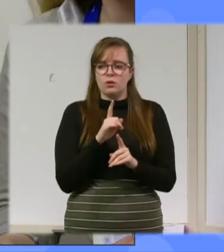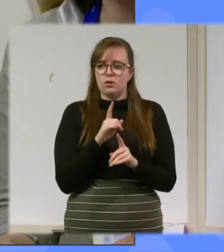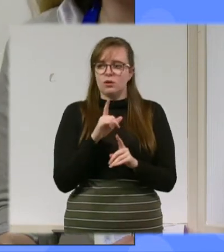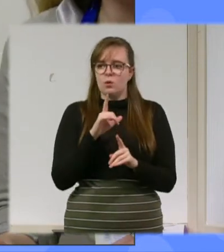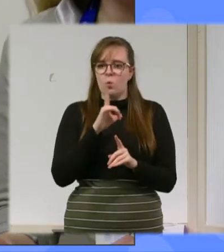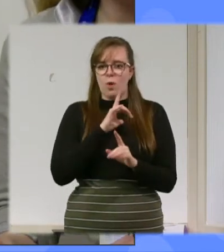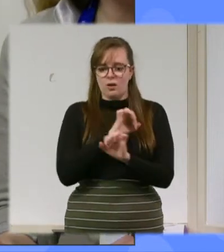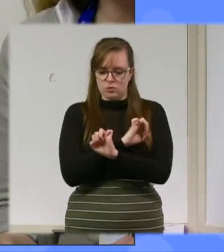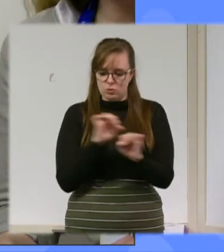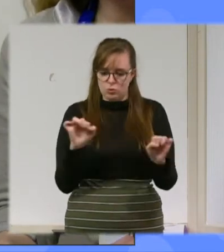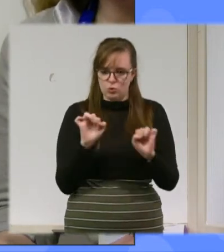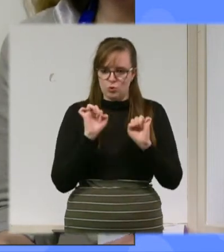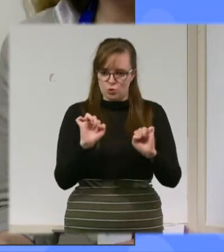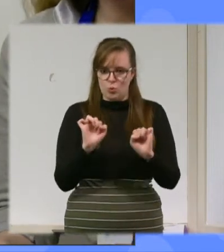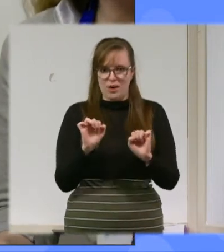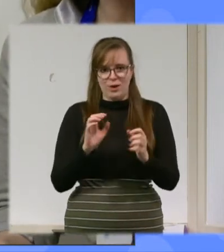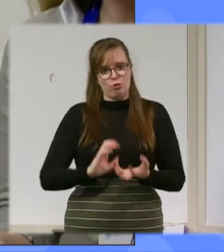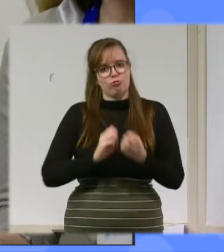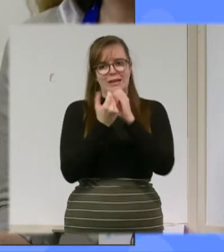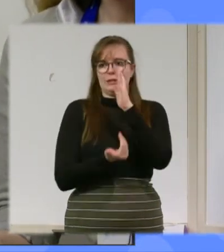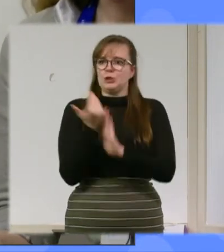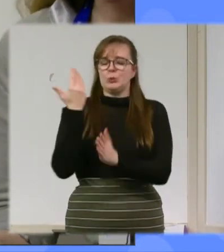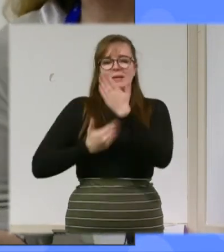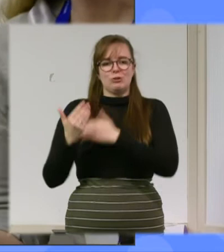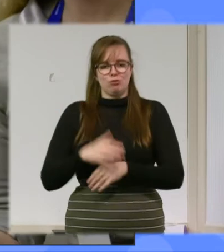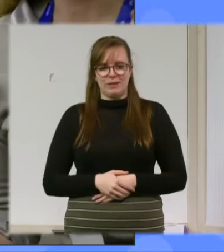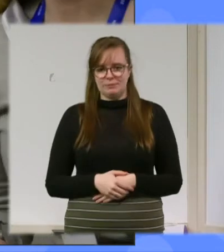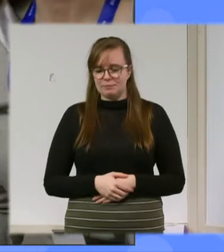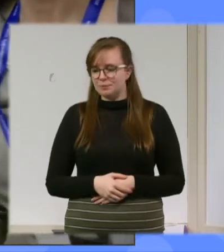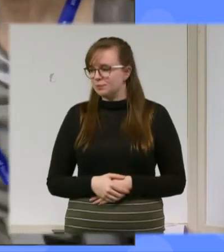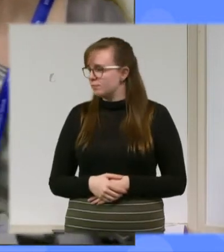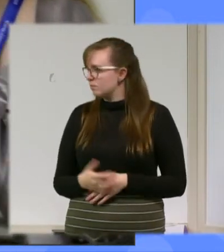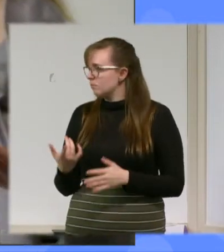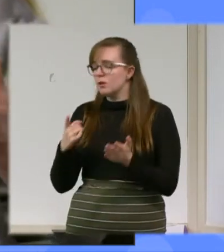in your own way making history Laura I'm really impressed with the work that you